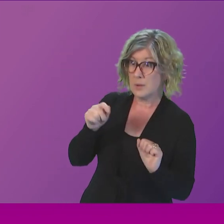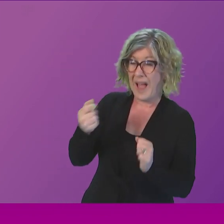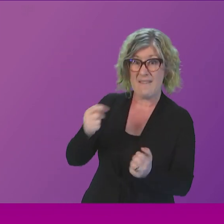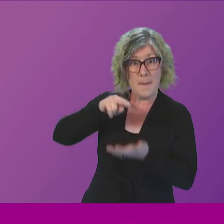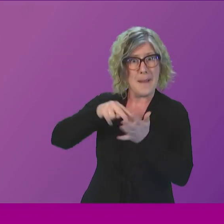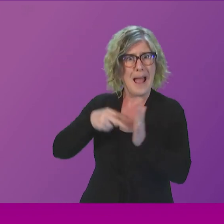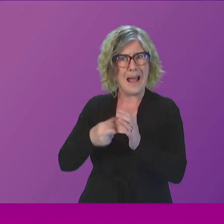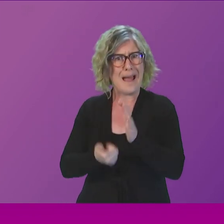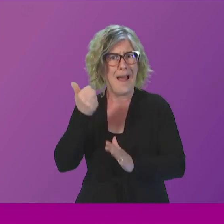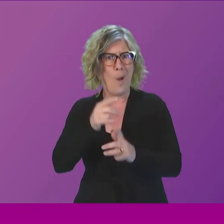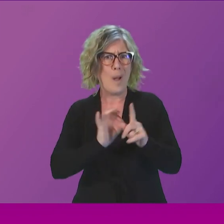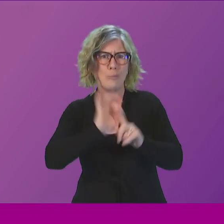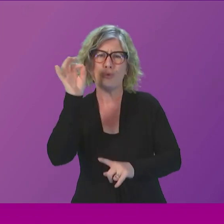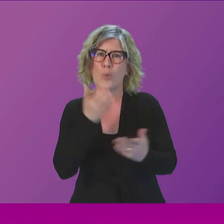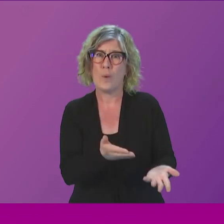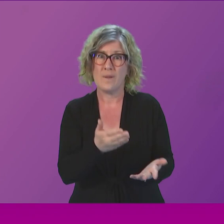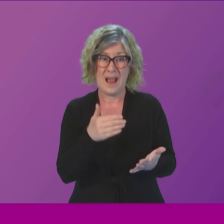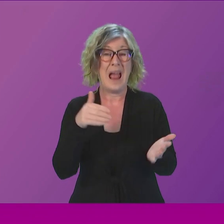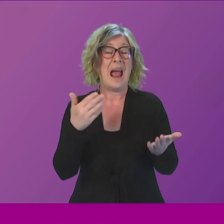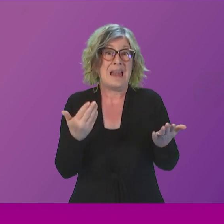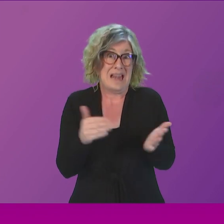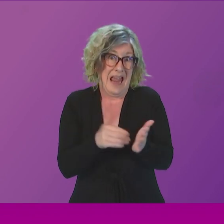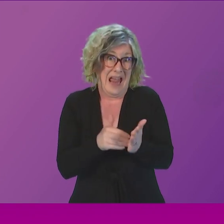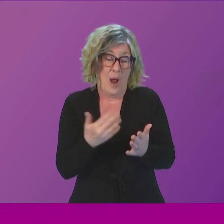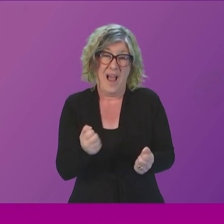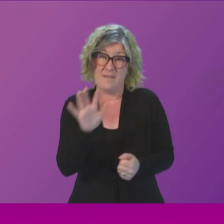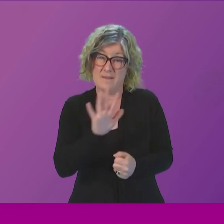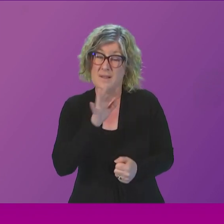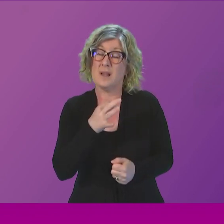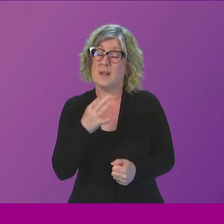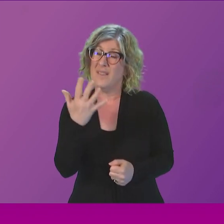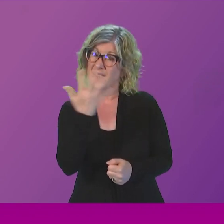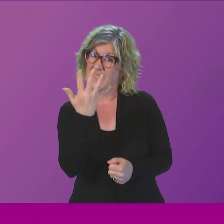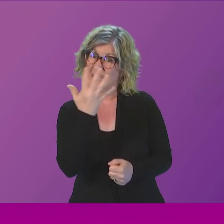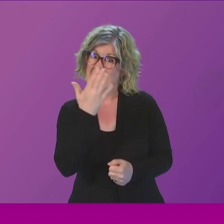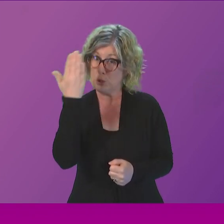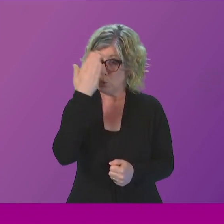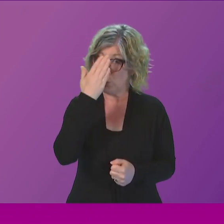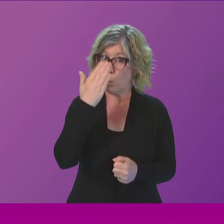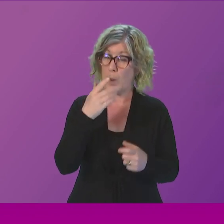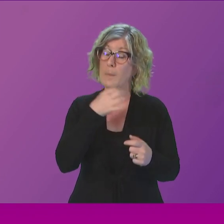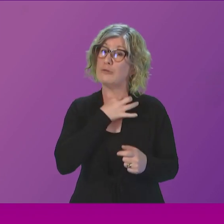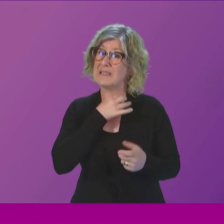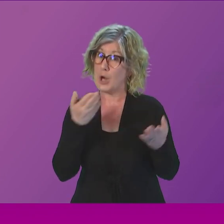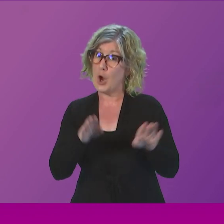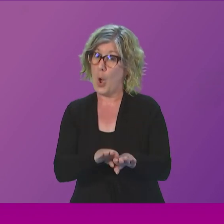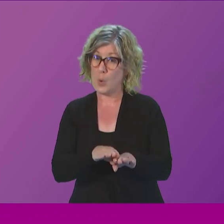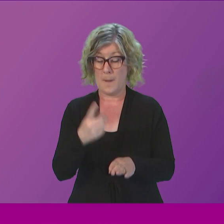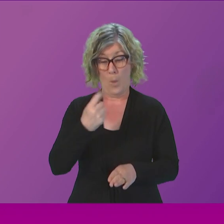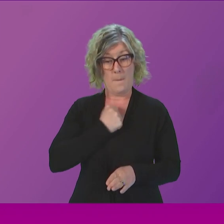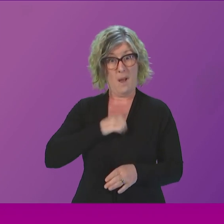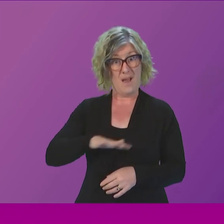Now there are 15 more schools at risk of closure, including Blackness school, in my constituency.